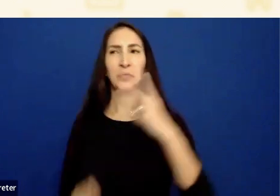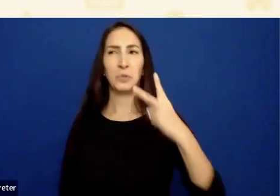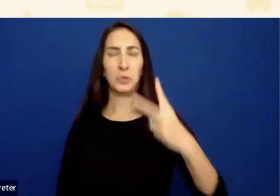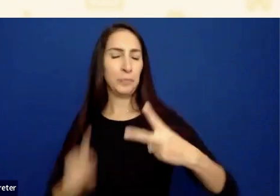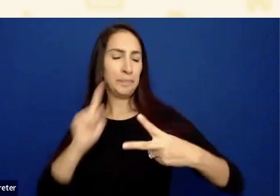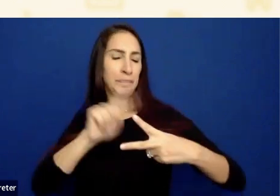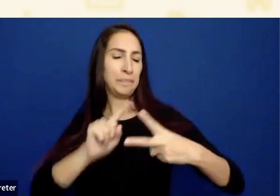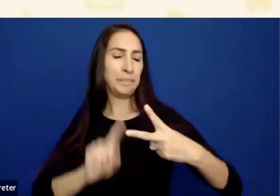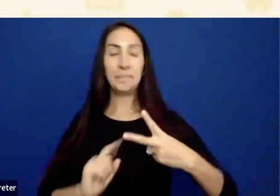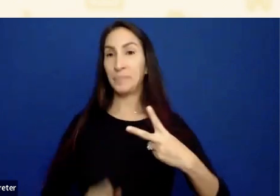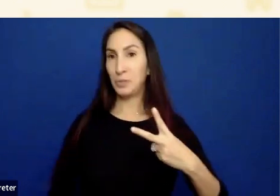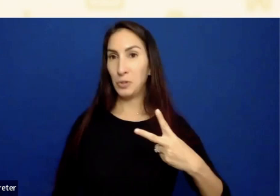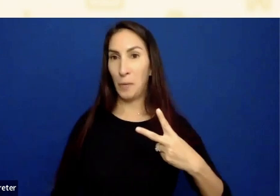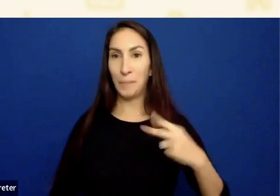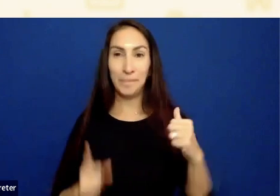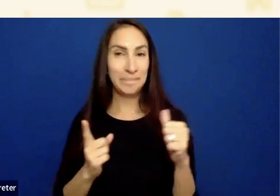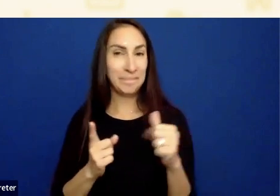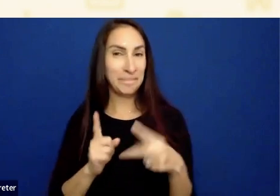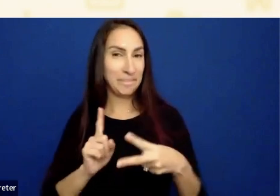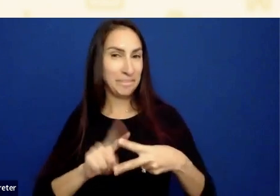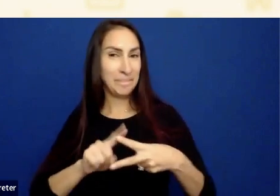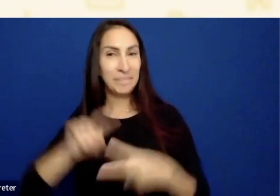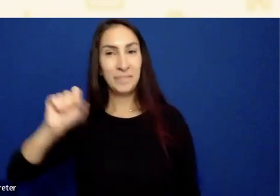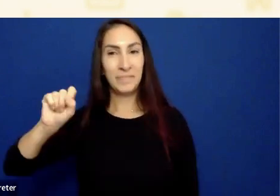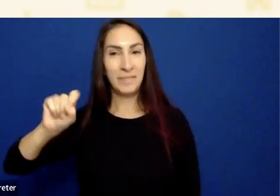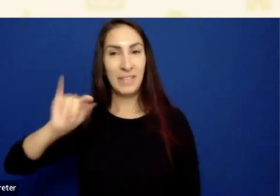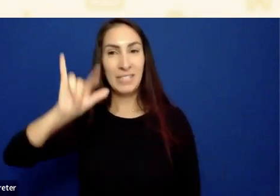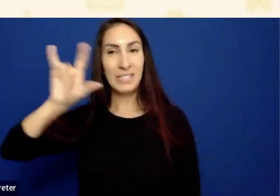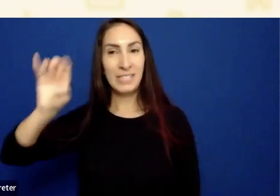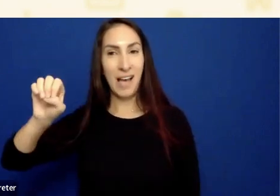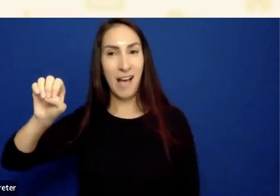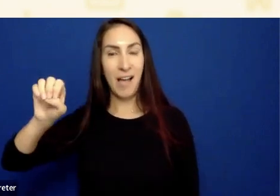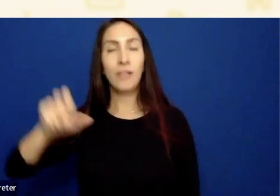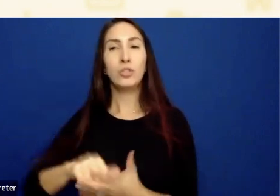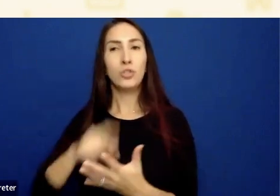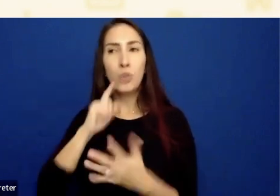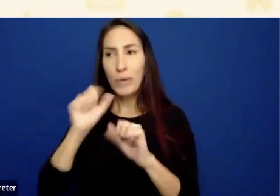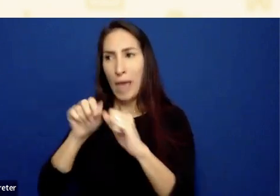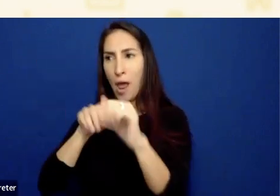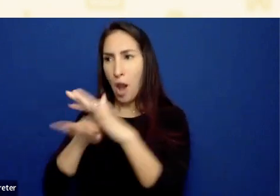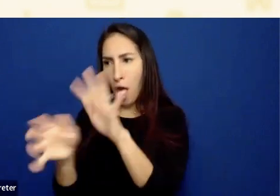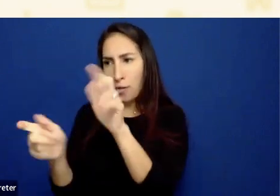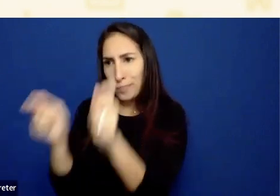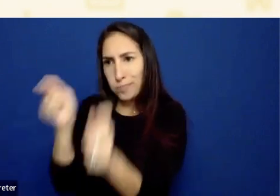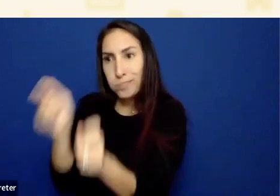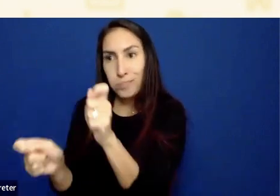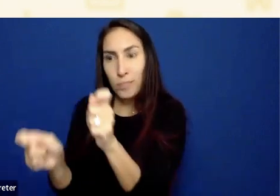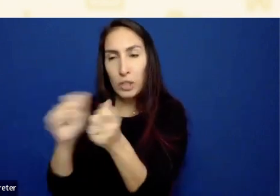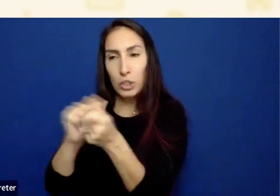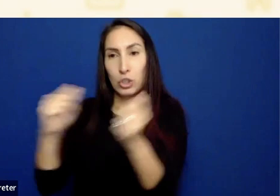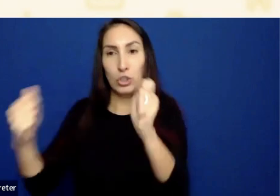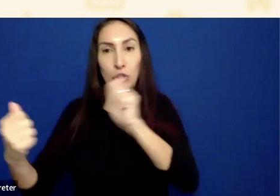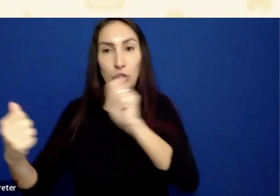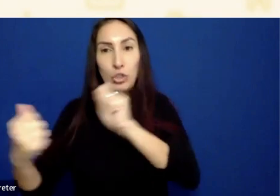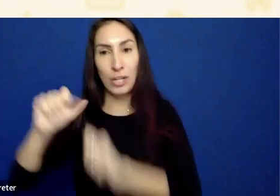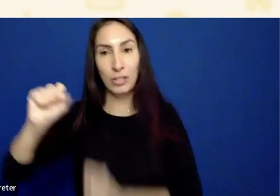There's this ability to change the styles. And I'm just looking at my notes real quick.